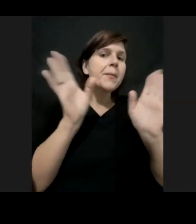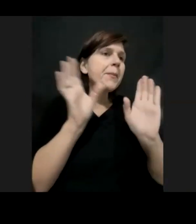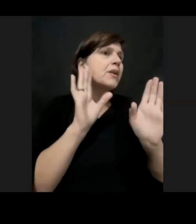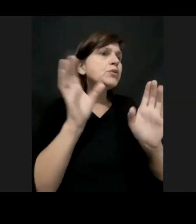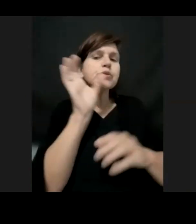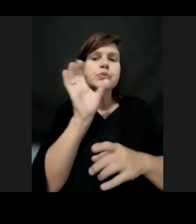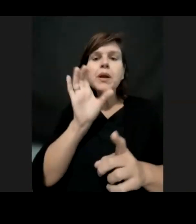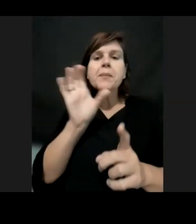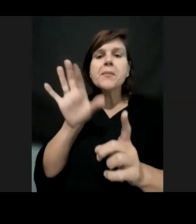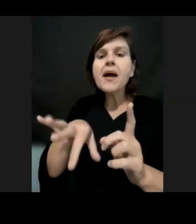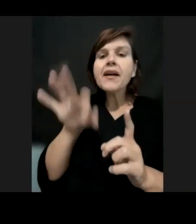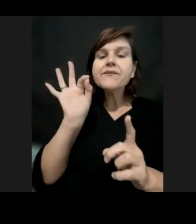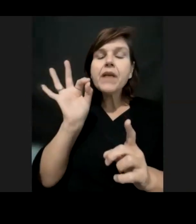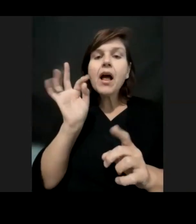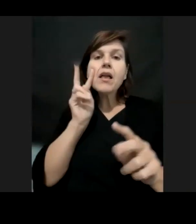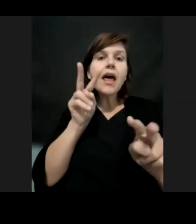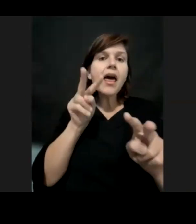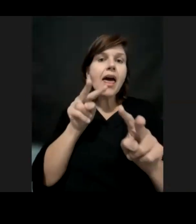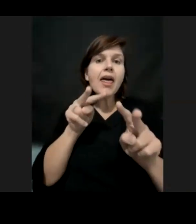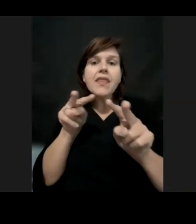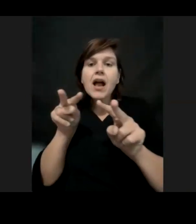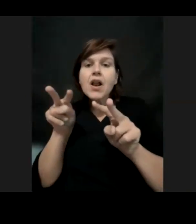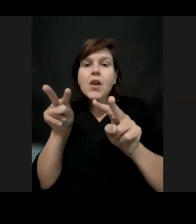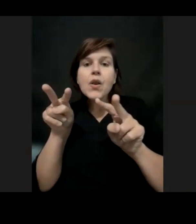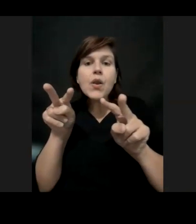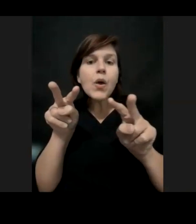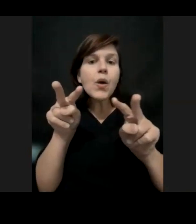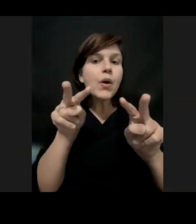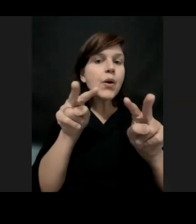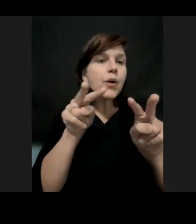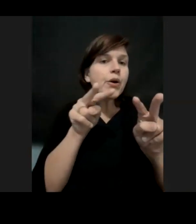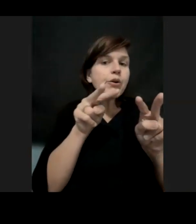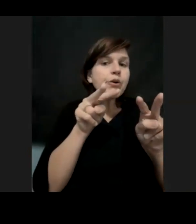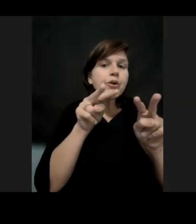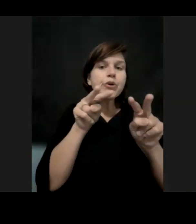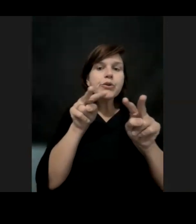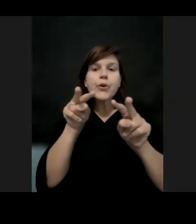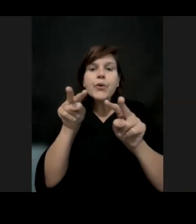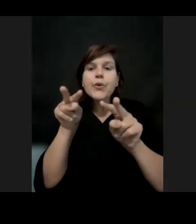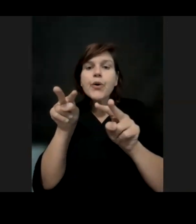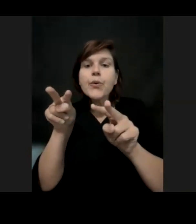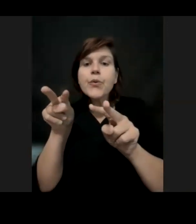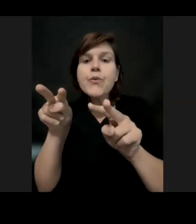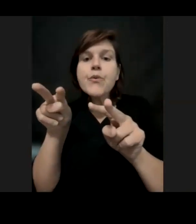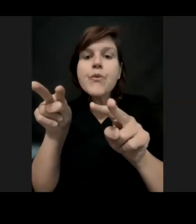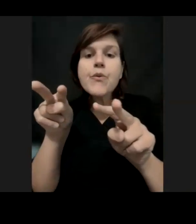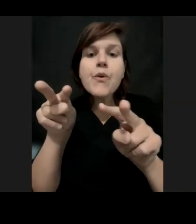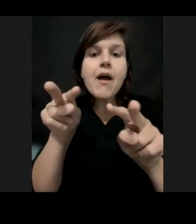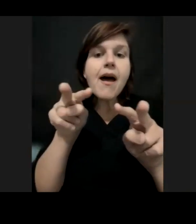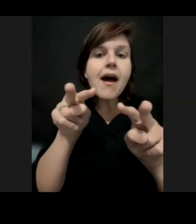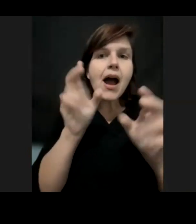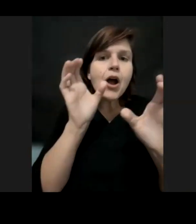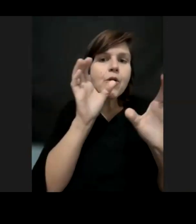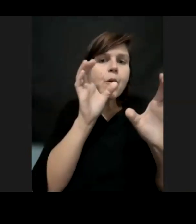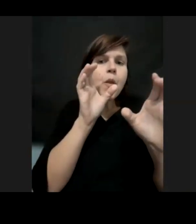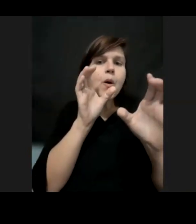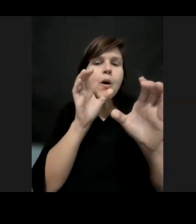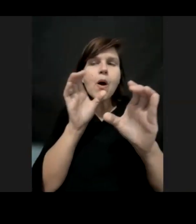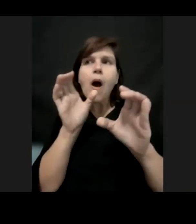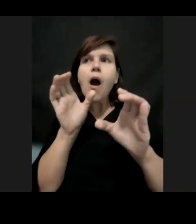They looked around, around and around, and suddenly they heard a very funny noise